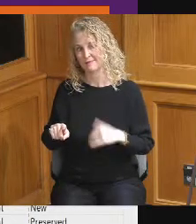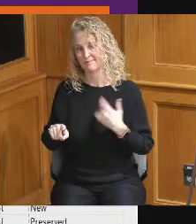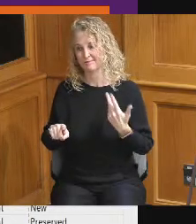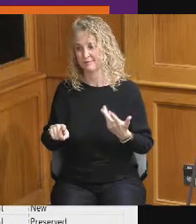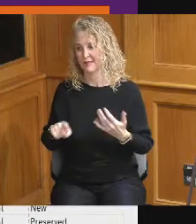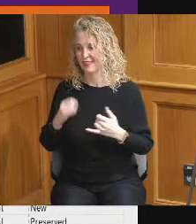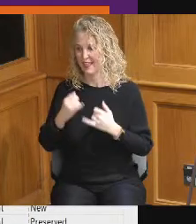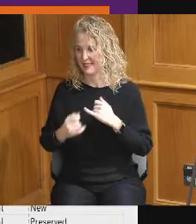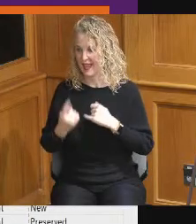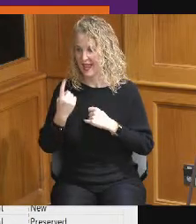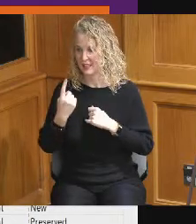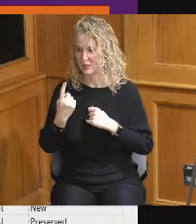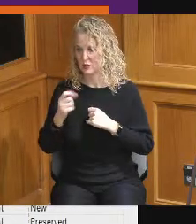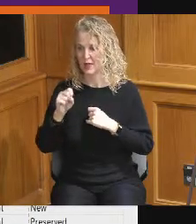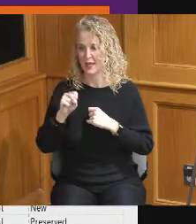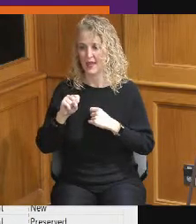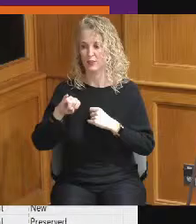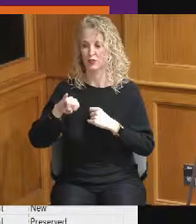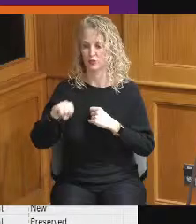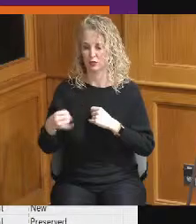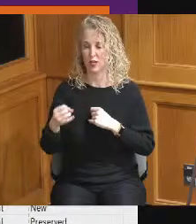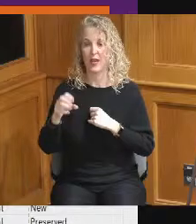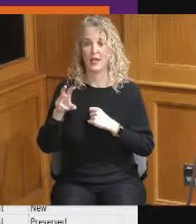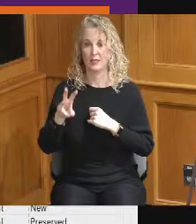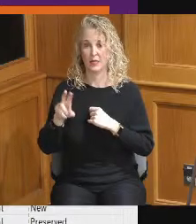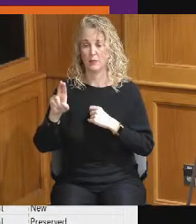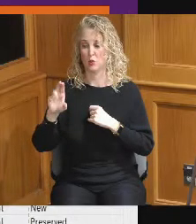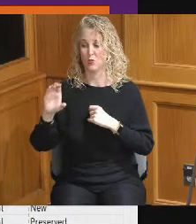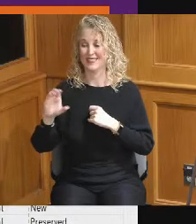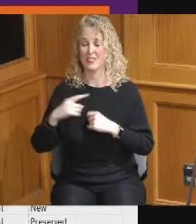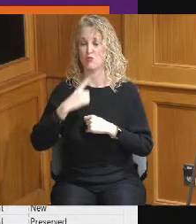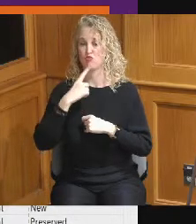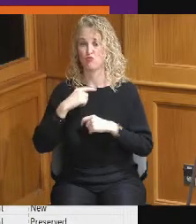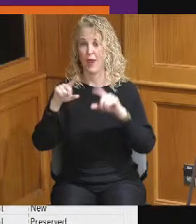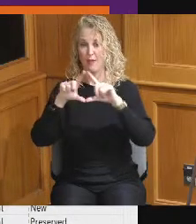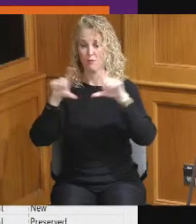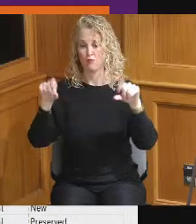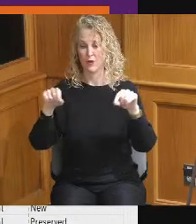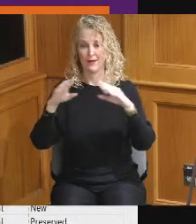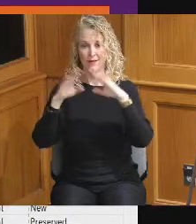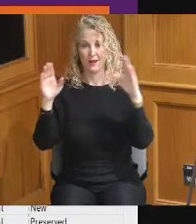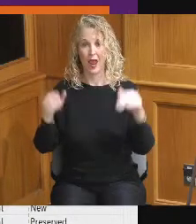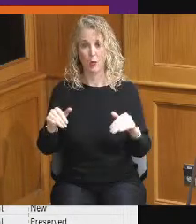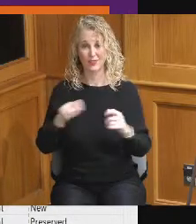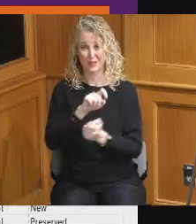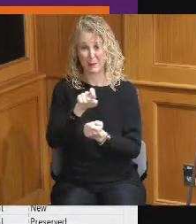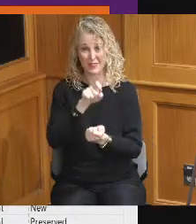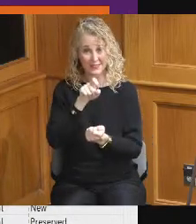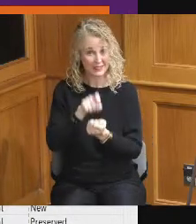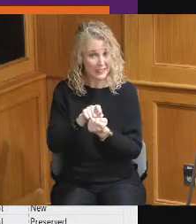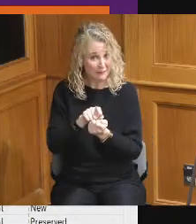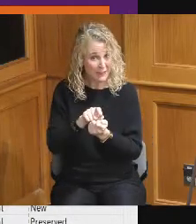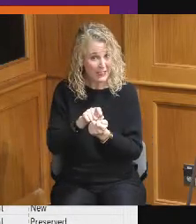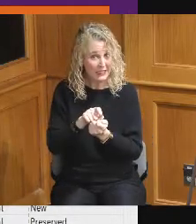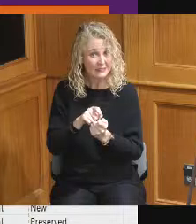last one there the sjw you see bread brick house which is a specifically a house for disabled res